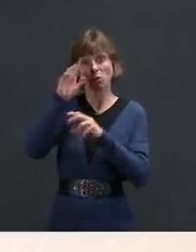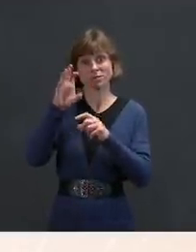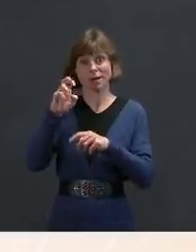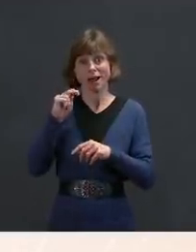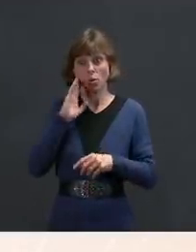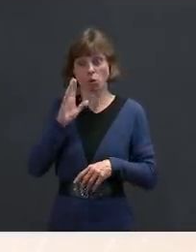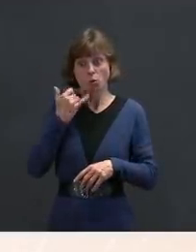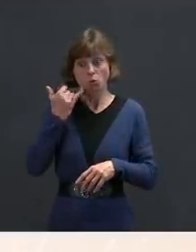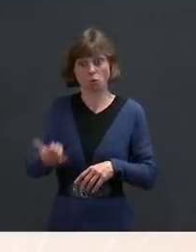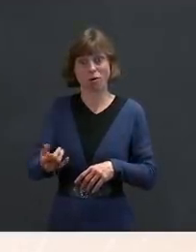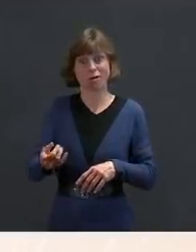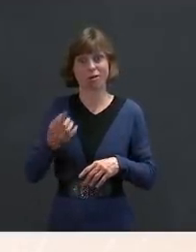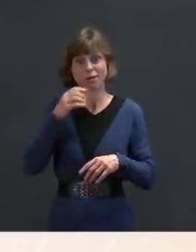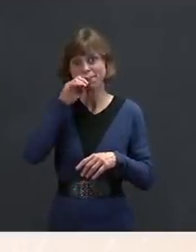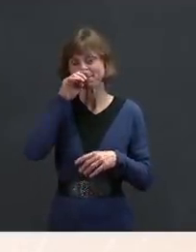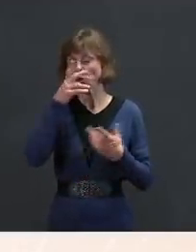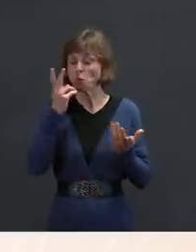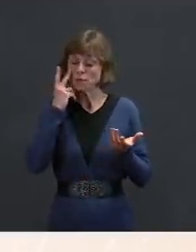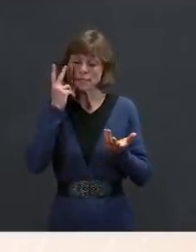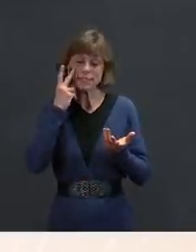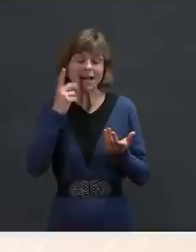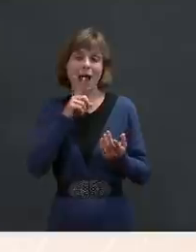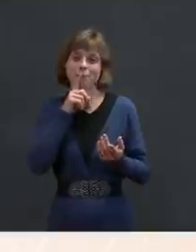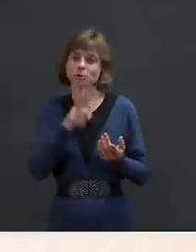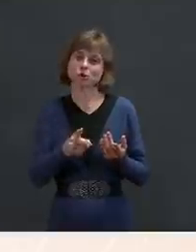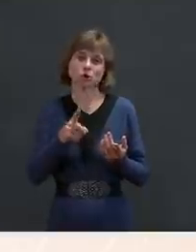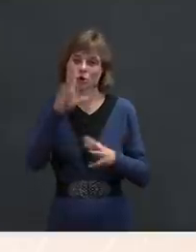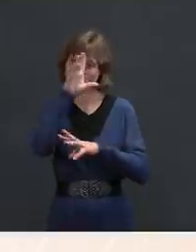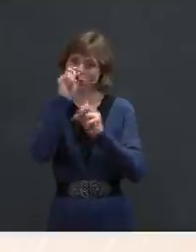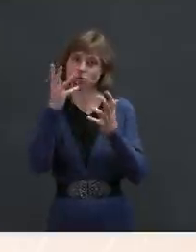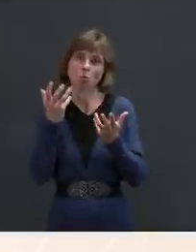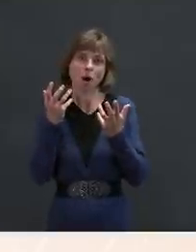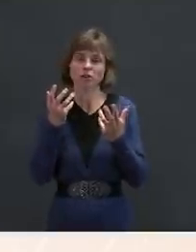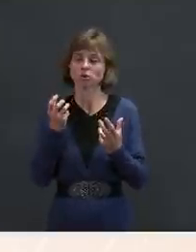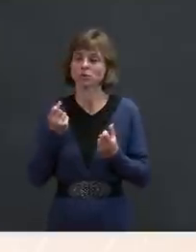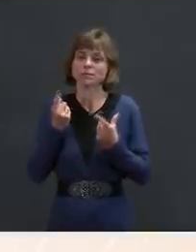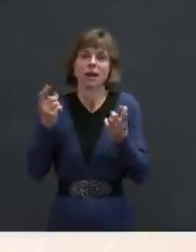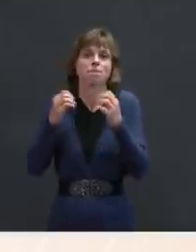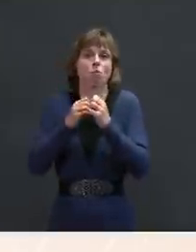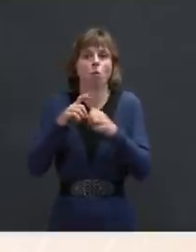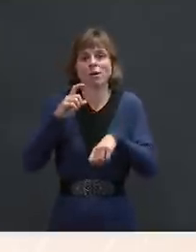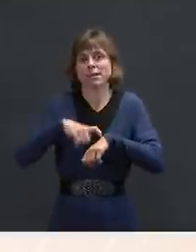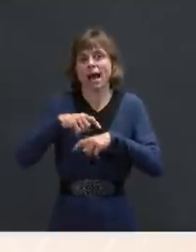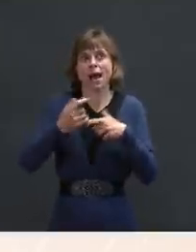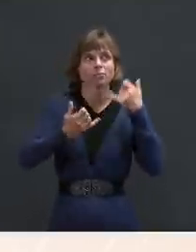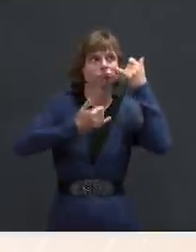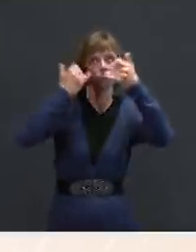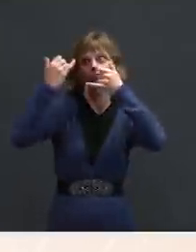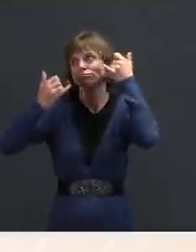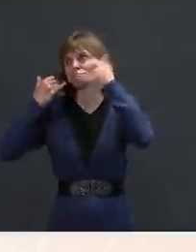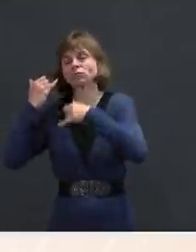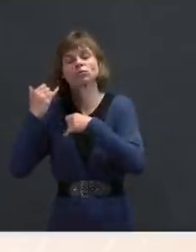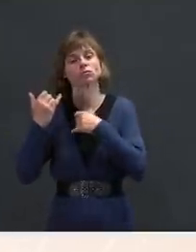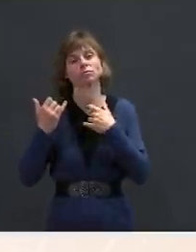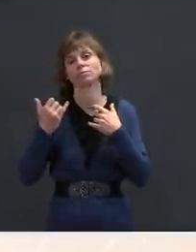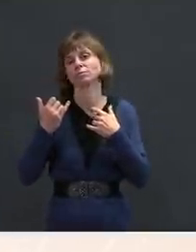I promise you that the President would love to spend even more time calling foreign leaders. And there's just a lot, of course, on his schedule.